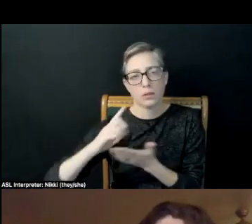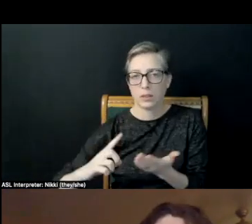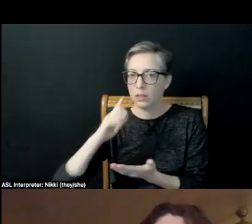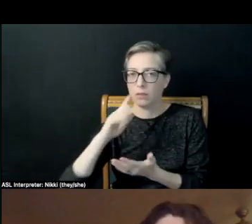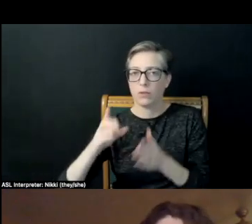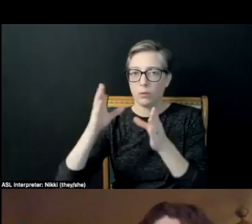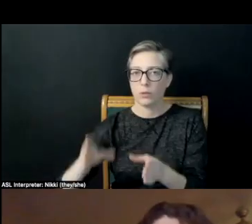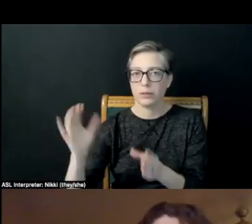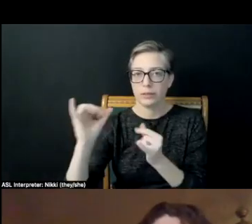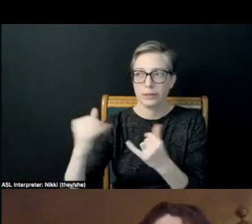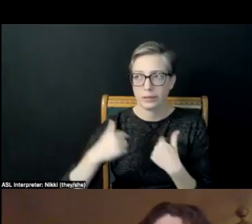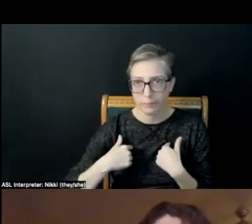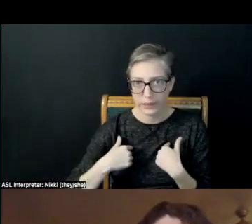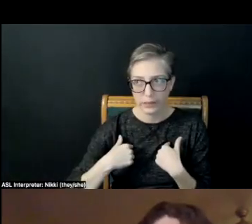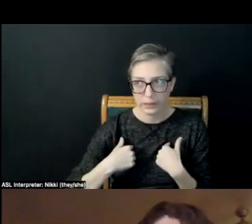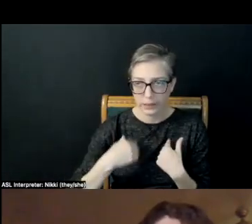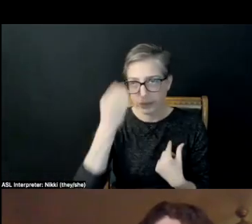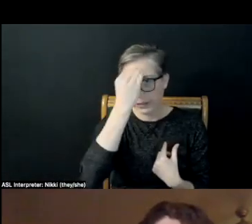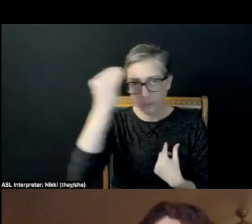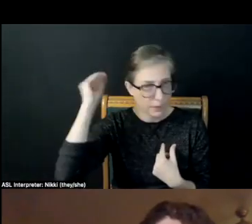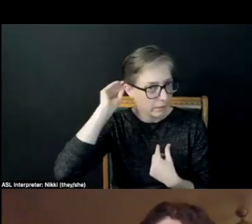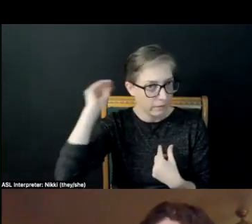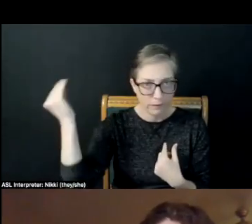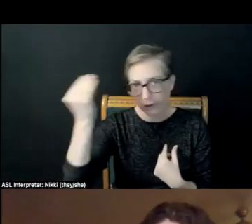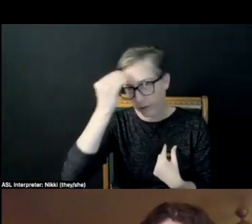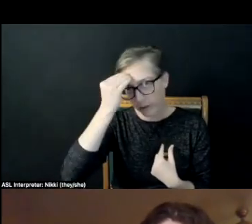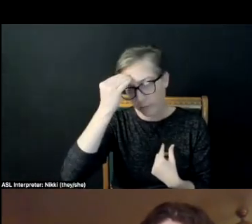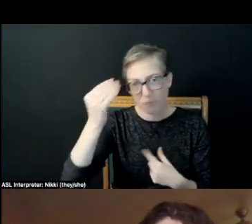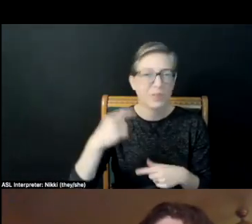I'm unable to walk and my motor skills aren't the greatest,